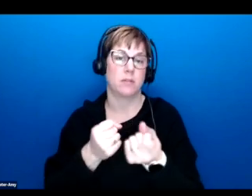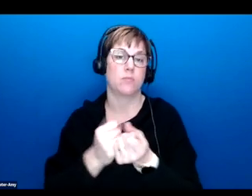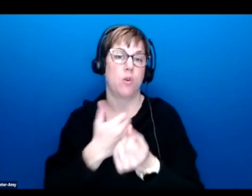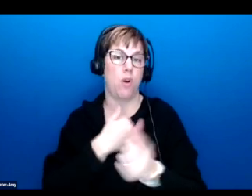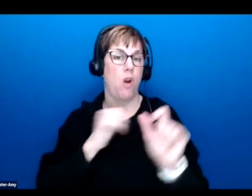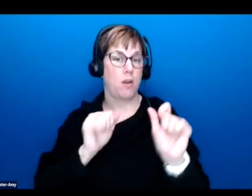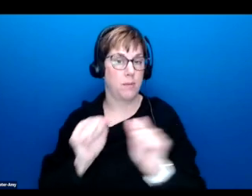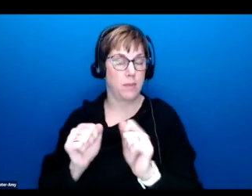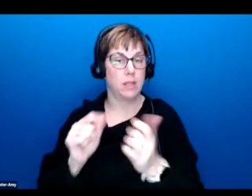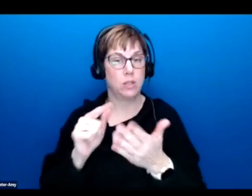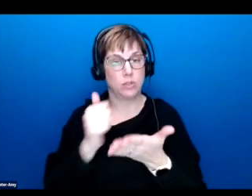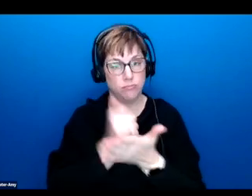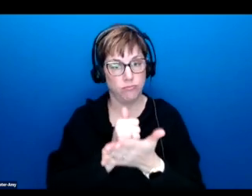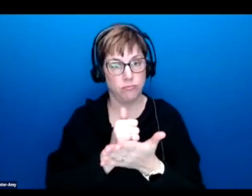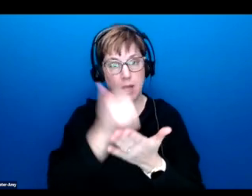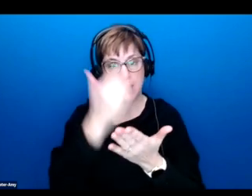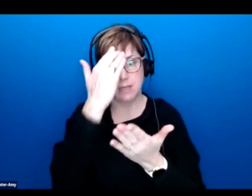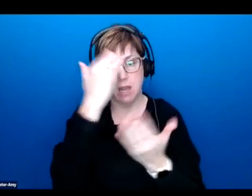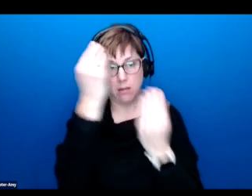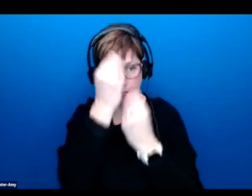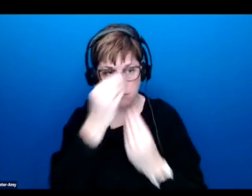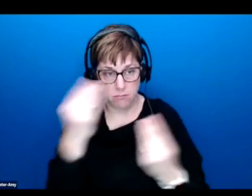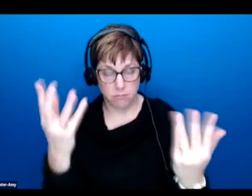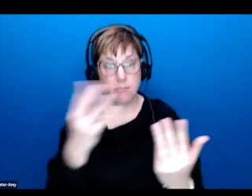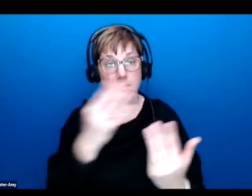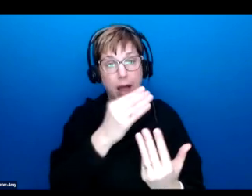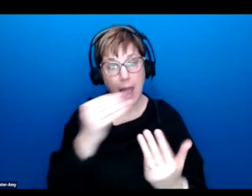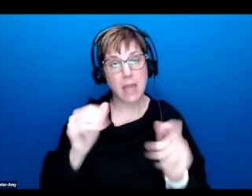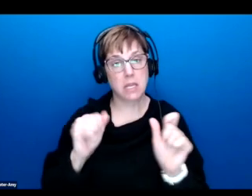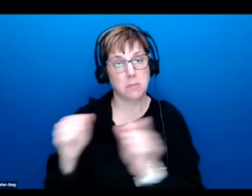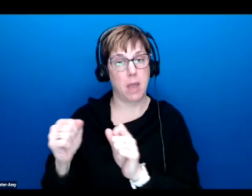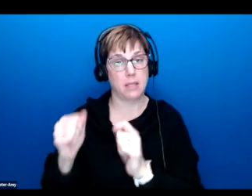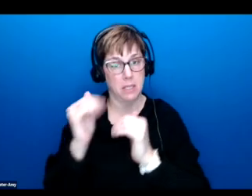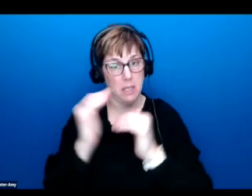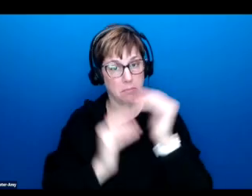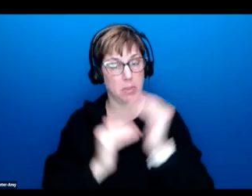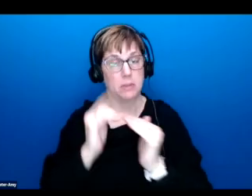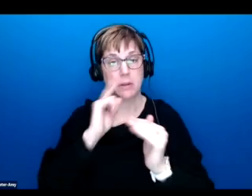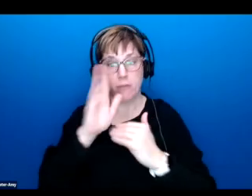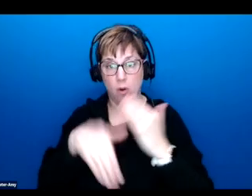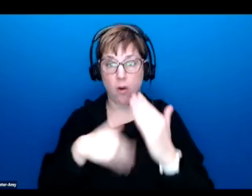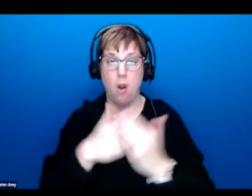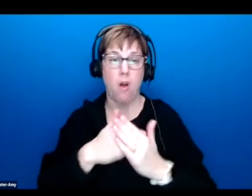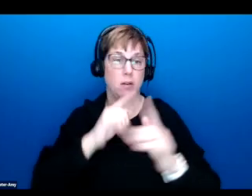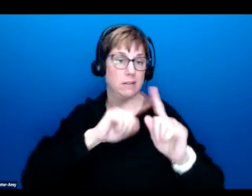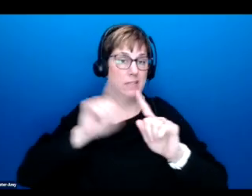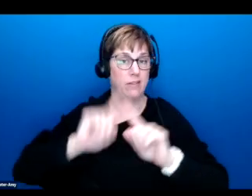to aid knowledge translation, as well as capacity building across diverse stakeholders.